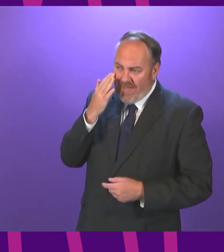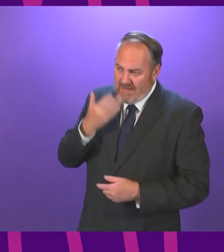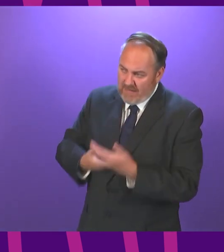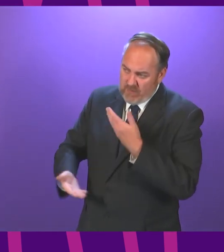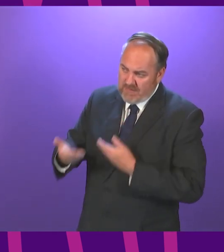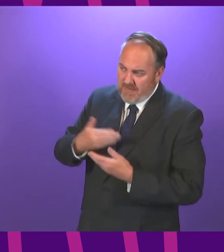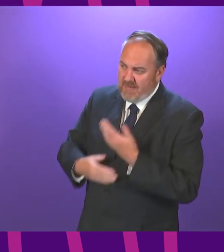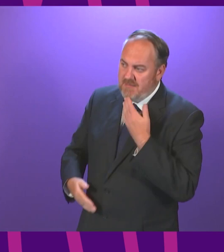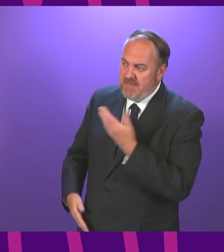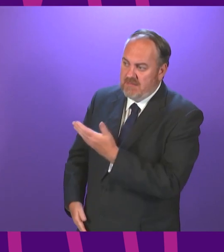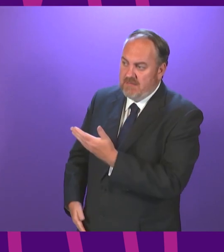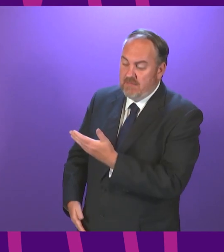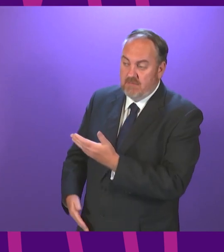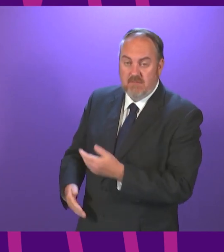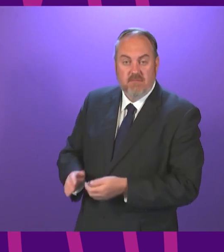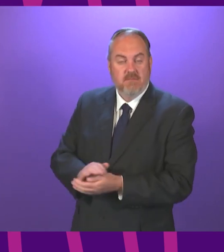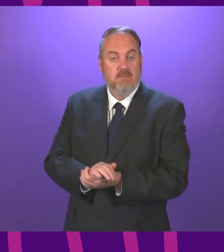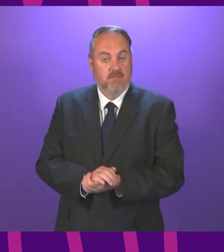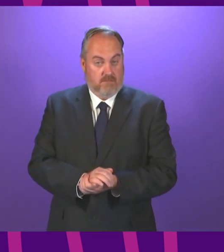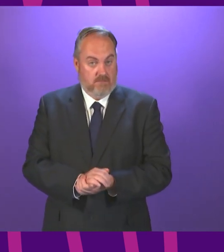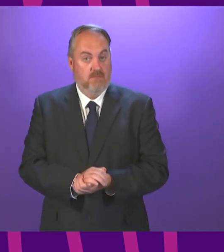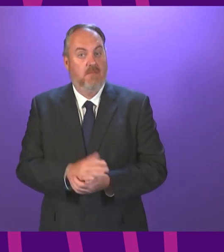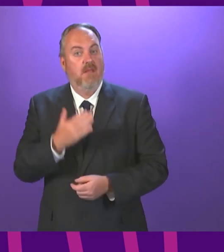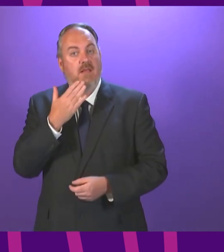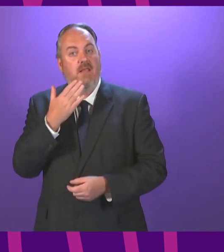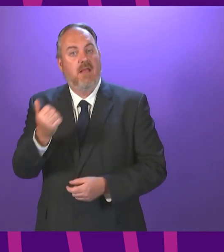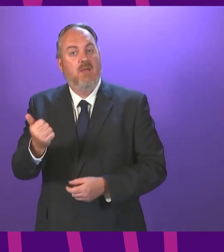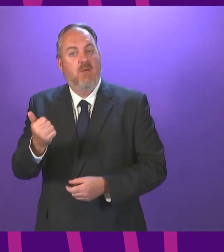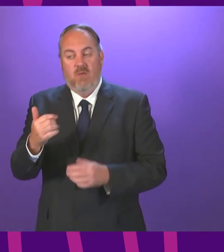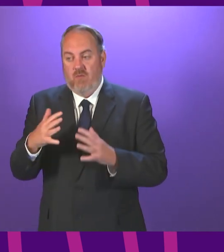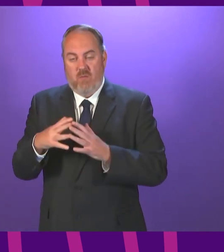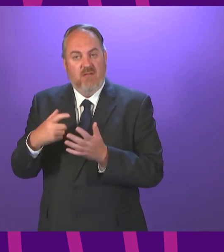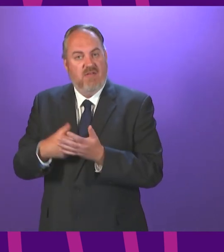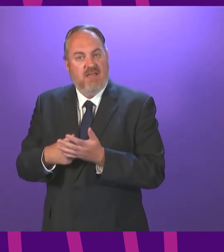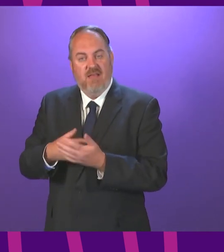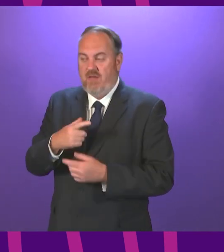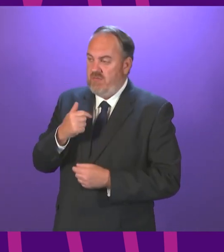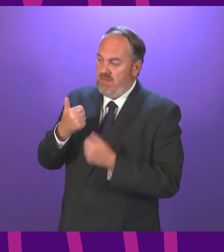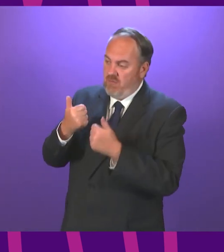I take the opportunity to wish Willie Rennie all the best in his